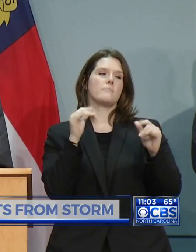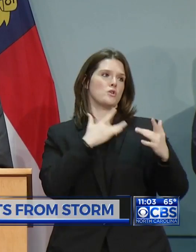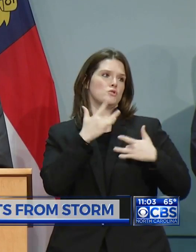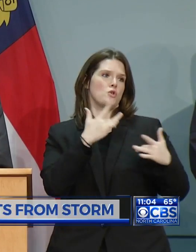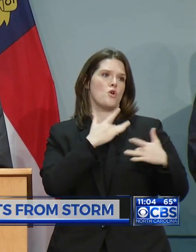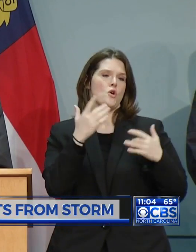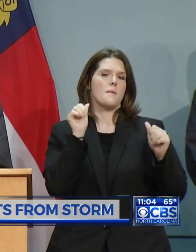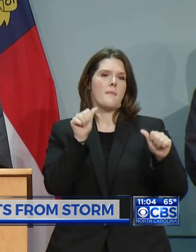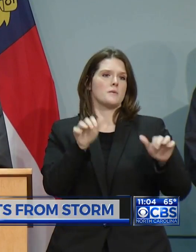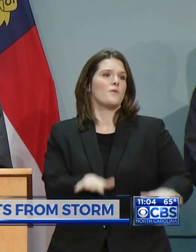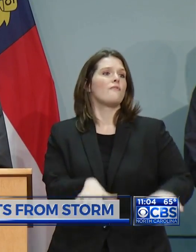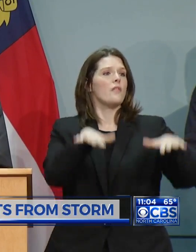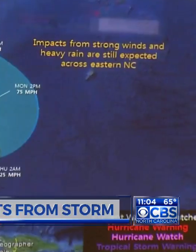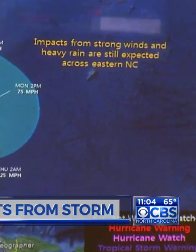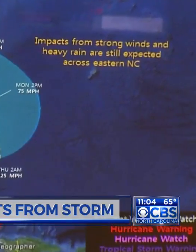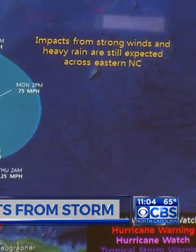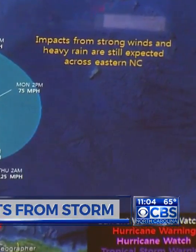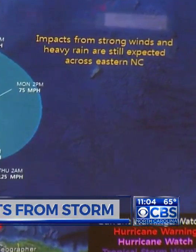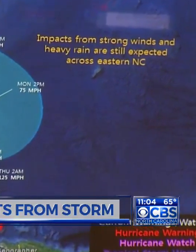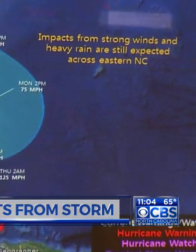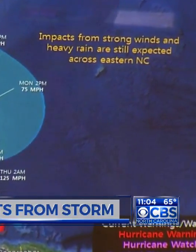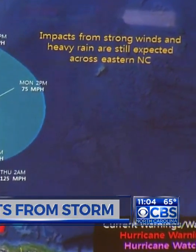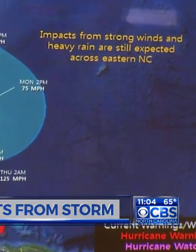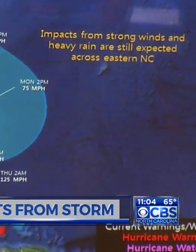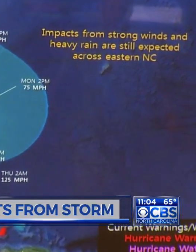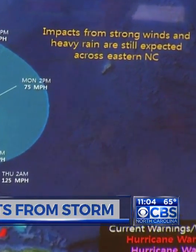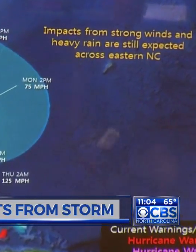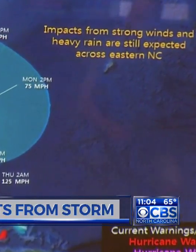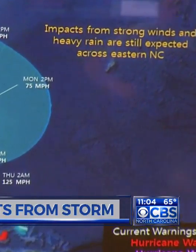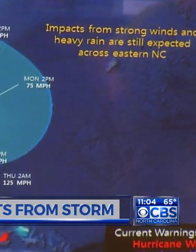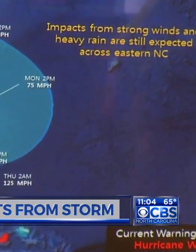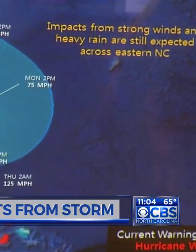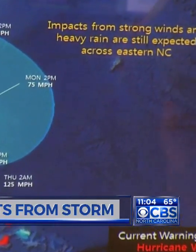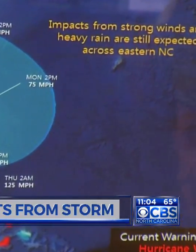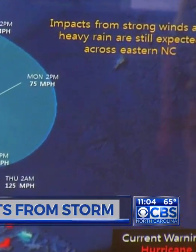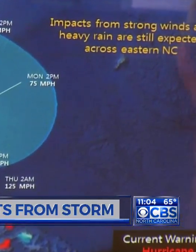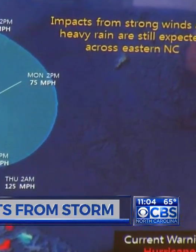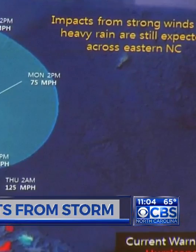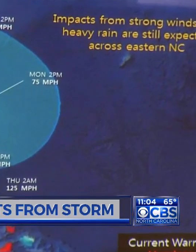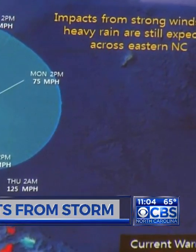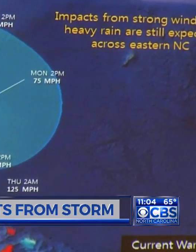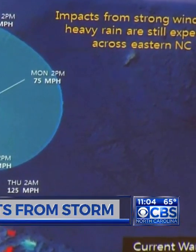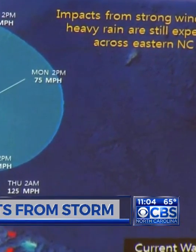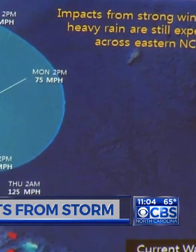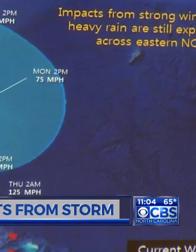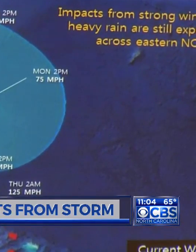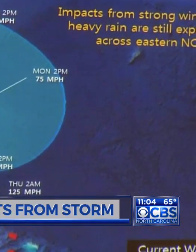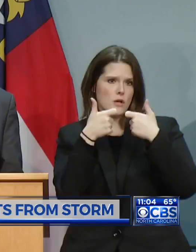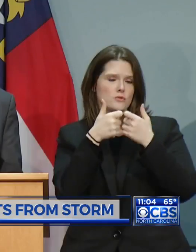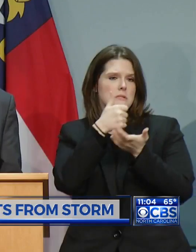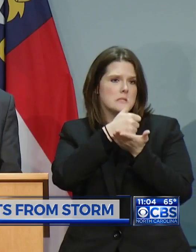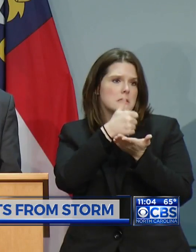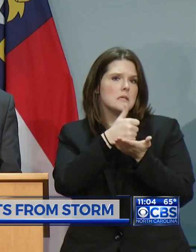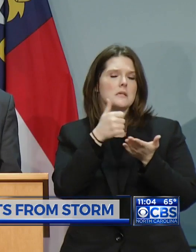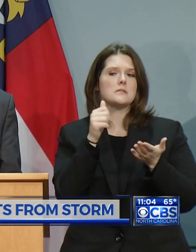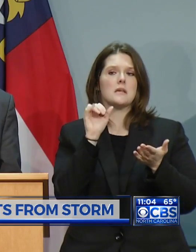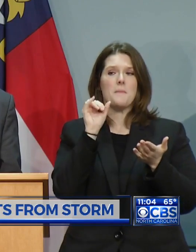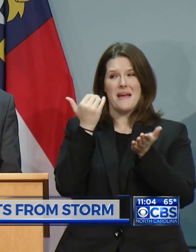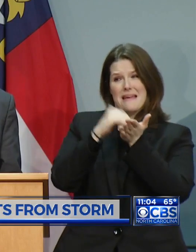THE THREAT POSED TO HURRICANE MATTHEW IS